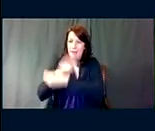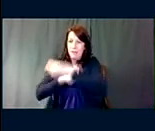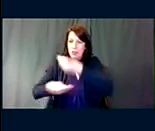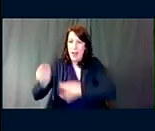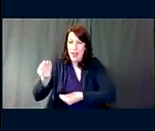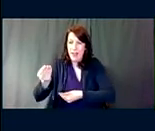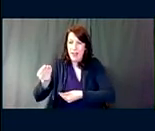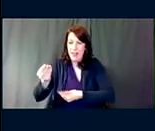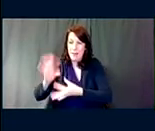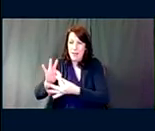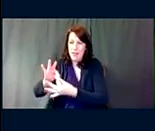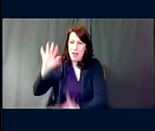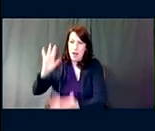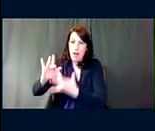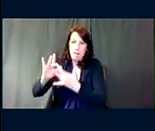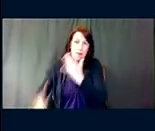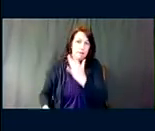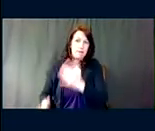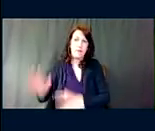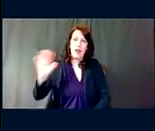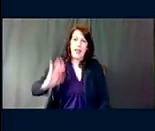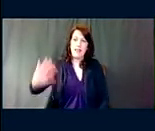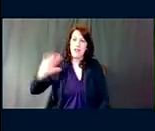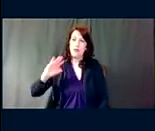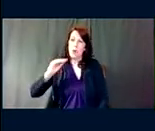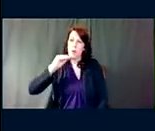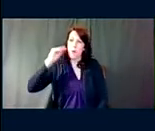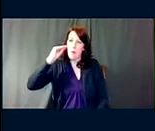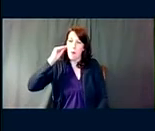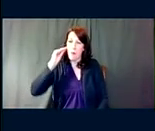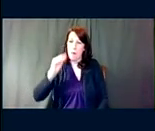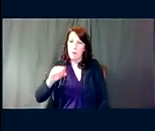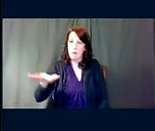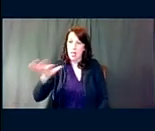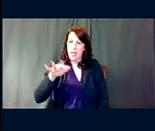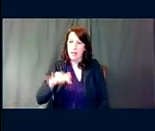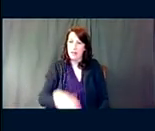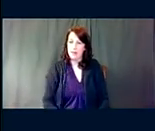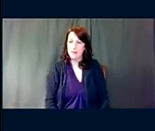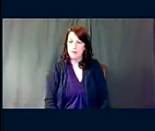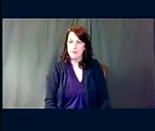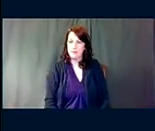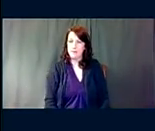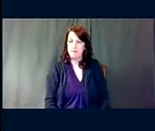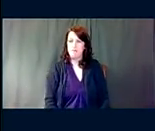TRANSATLANTIC SLAVE TRADE AND BEING CUT OFF FROM YOUR ANCESTRAL SORT OF HOMELAND.